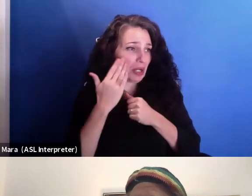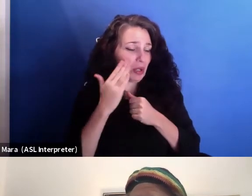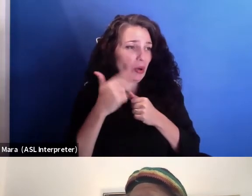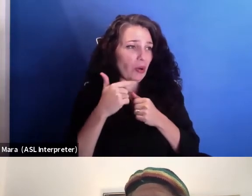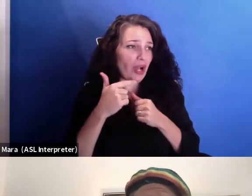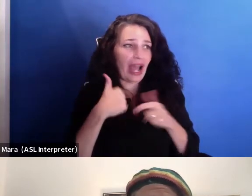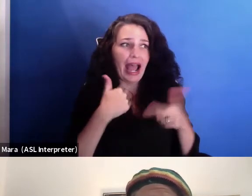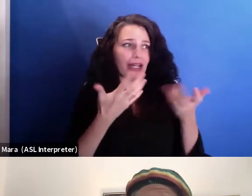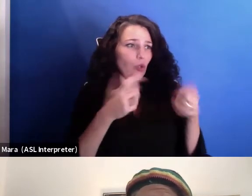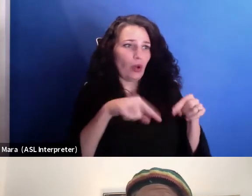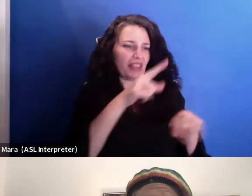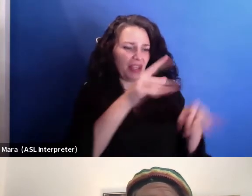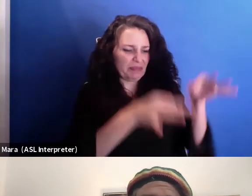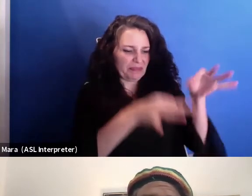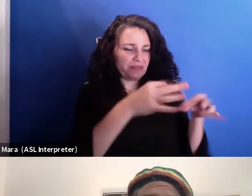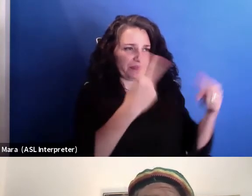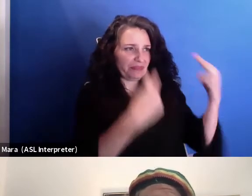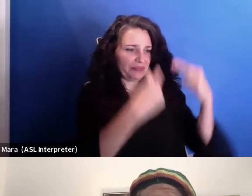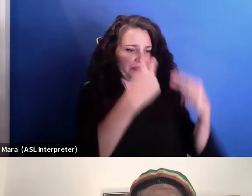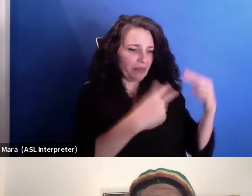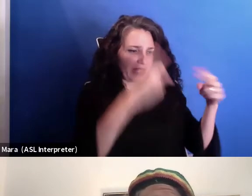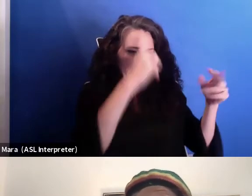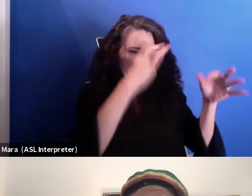that people with disabilities are incompetent if I fail.